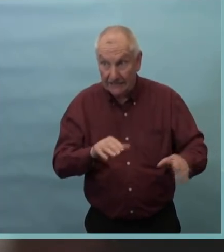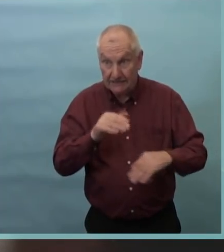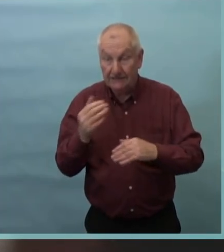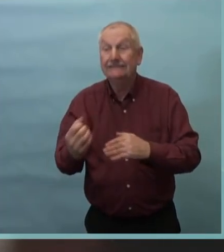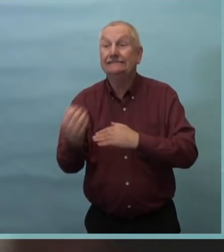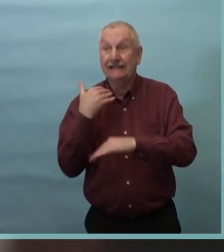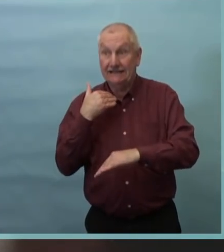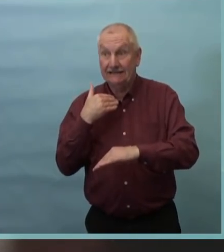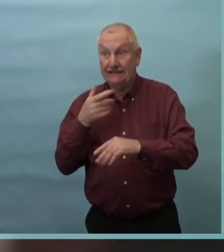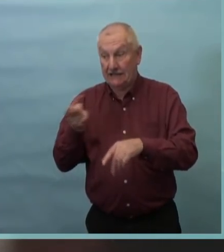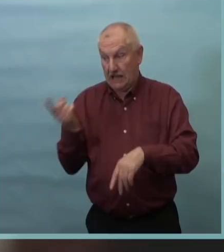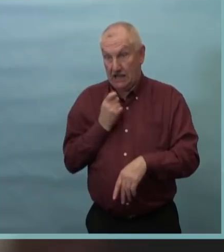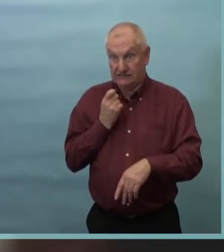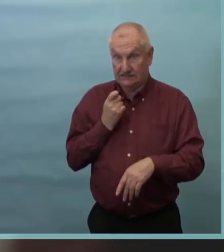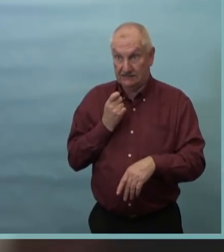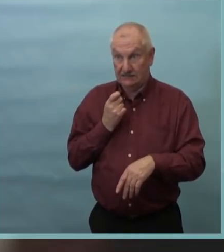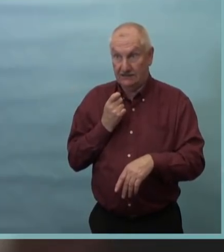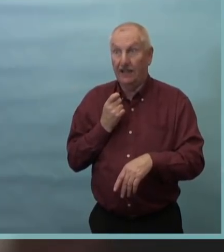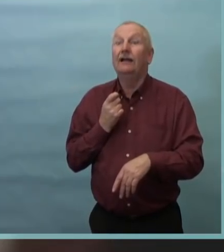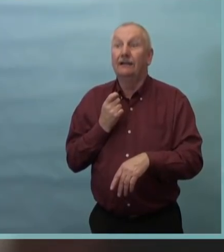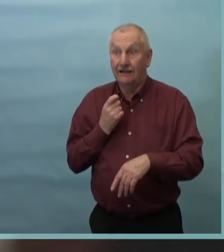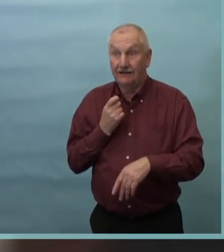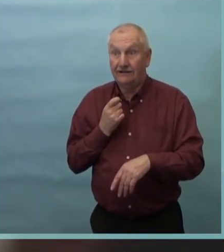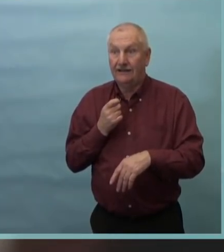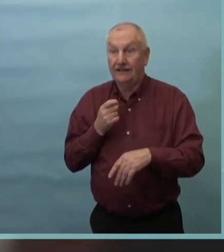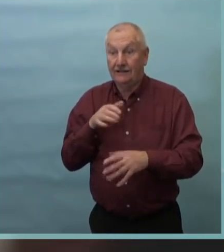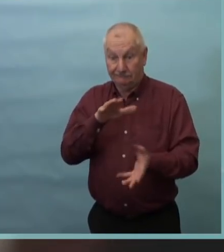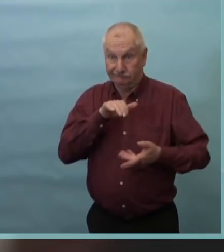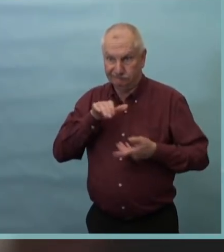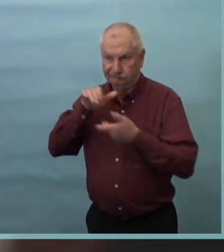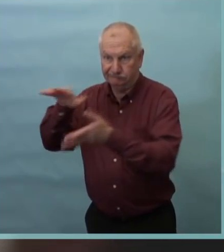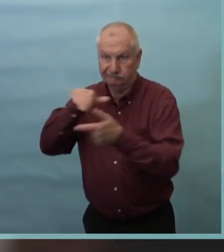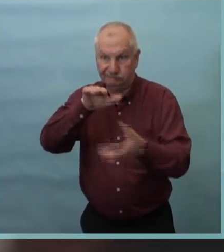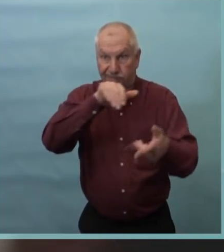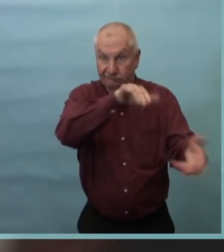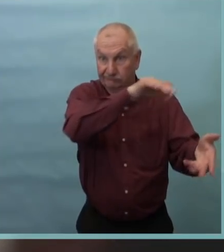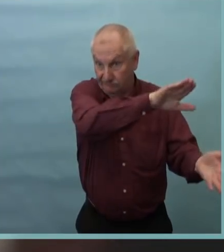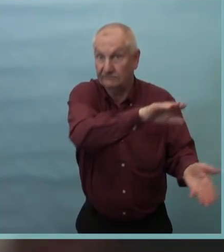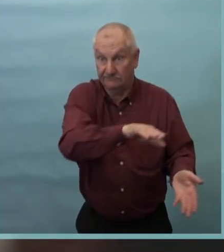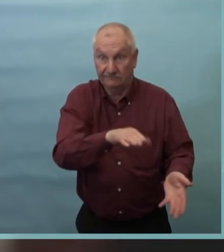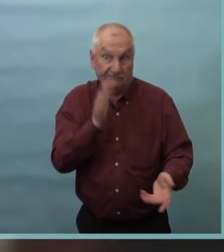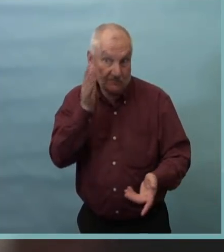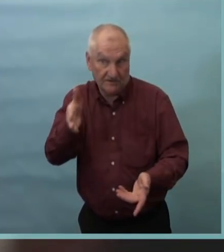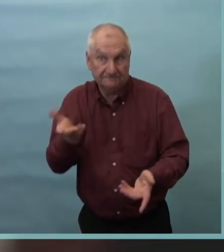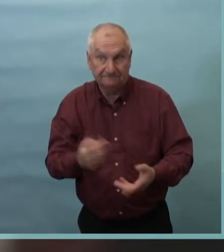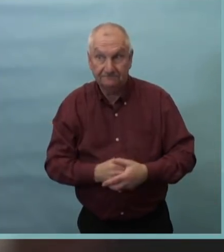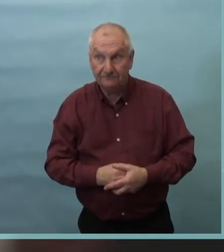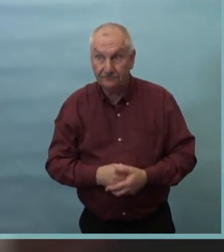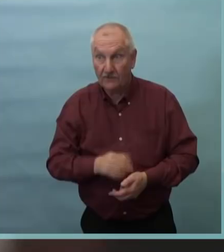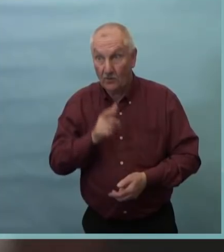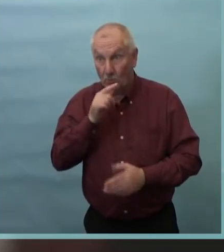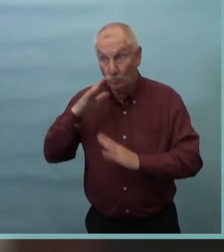high-priority areas have the mass that they need and will be distributing to